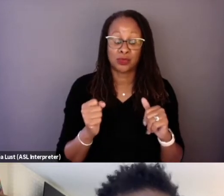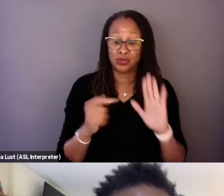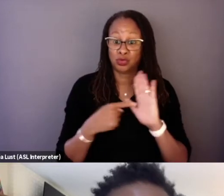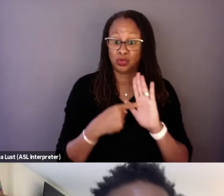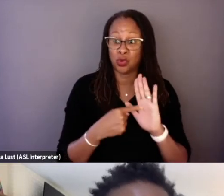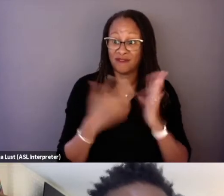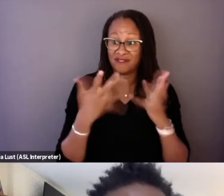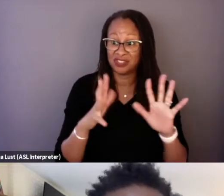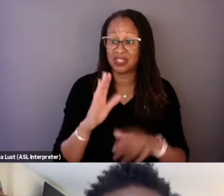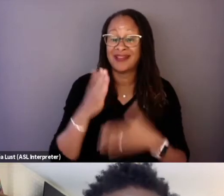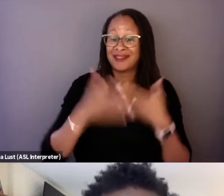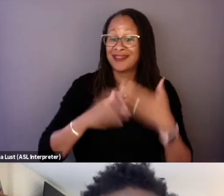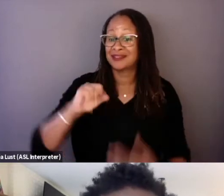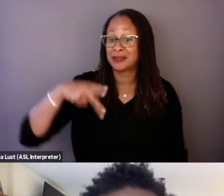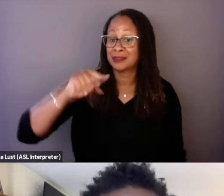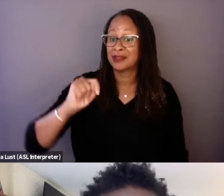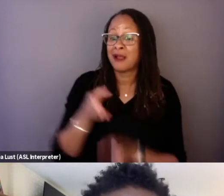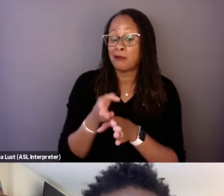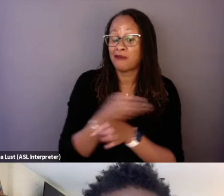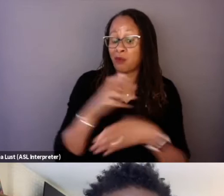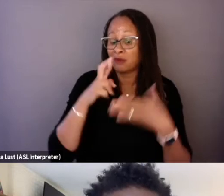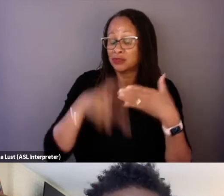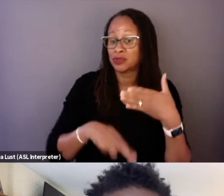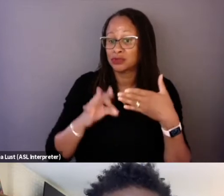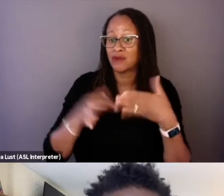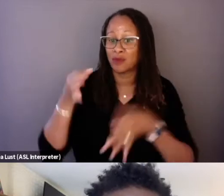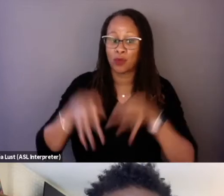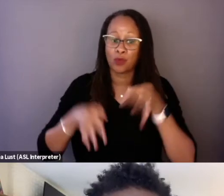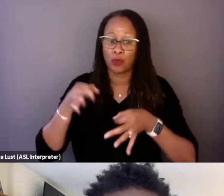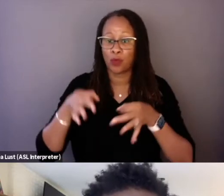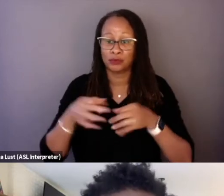It was before the results of the state investigation,